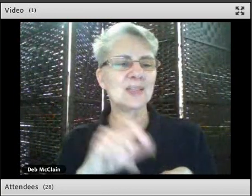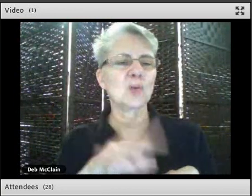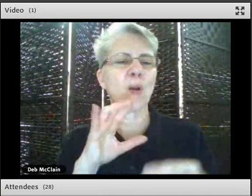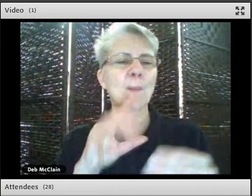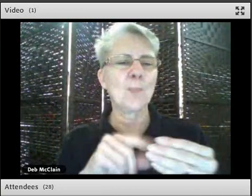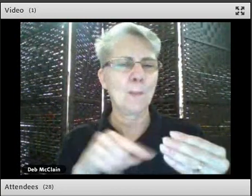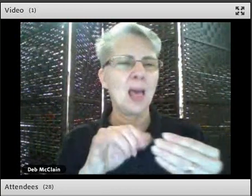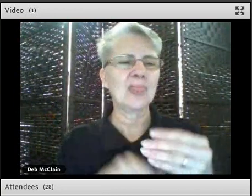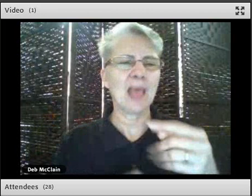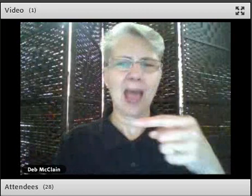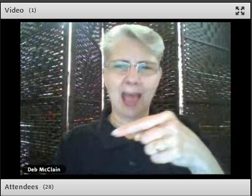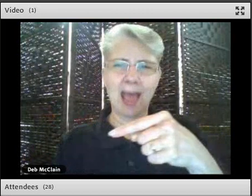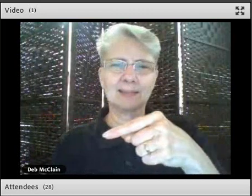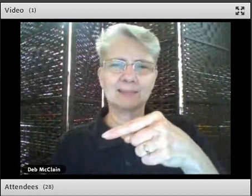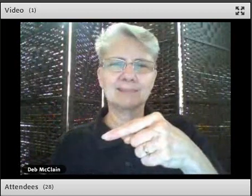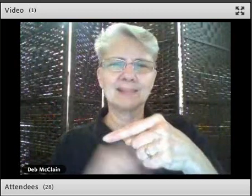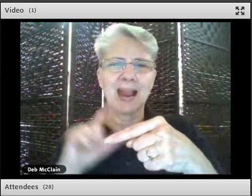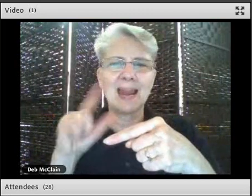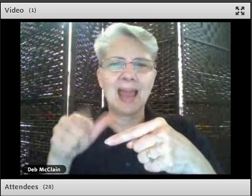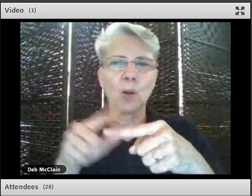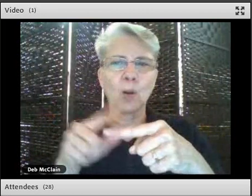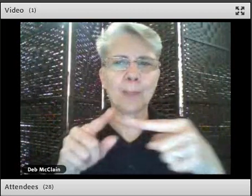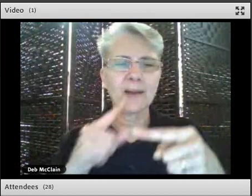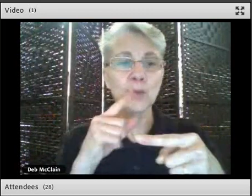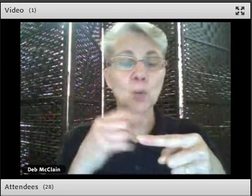then you would have subfield A, audio file.